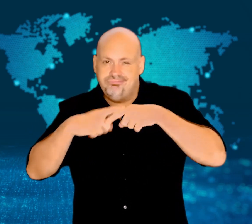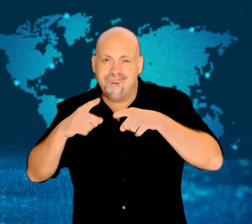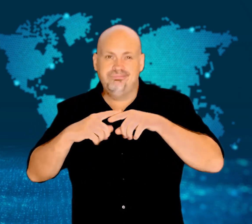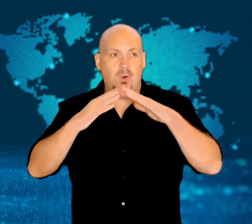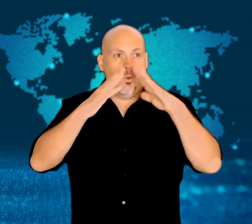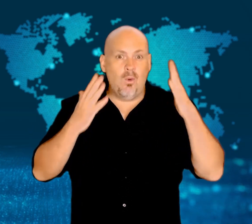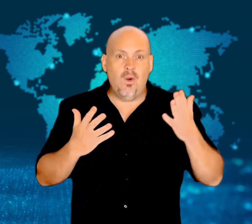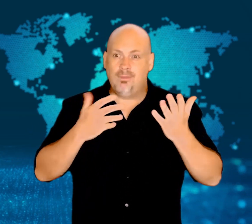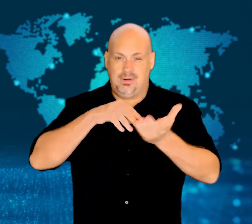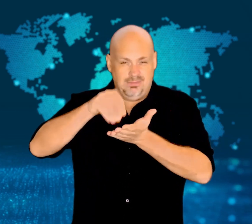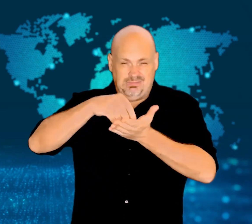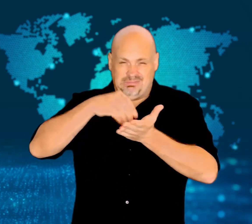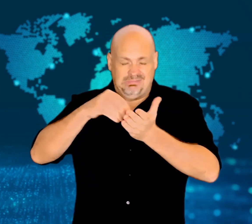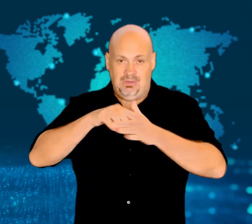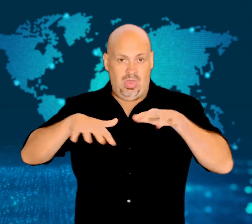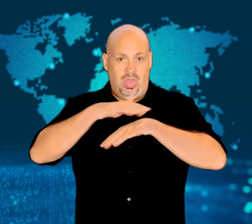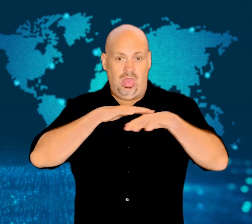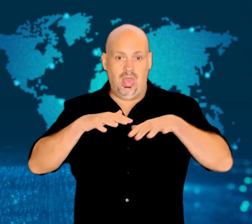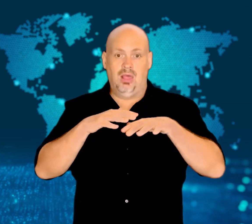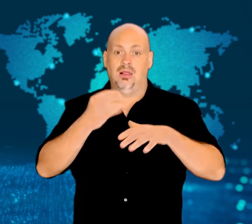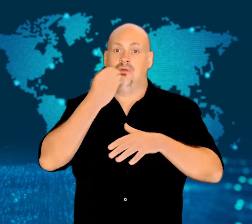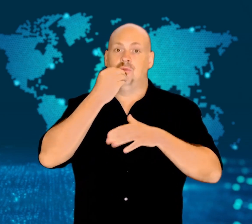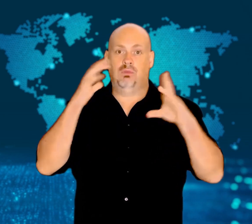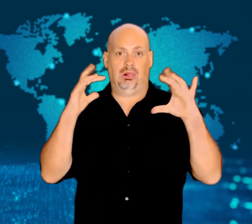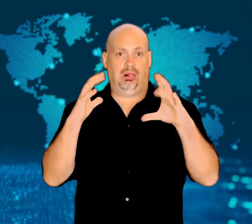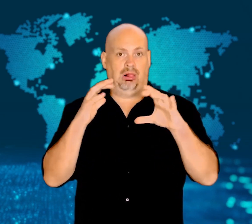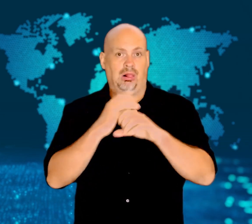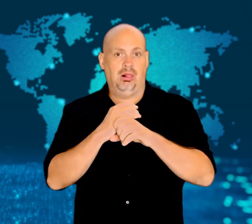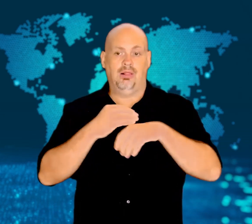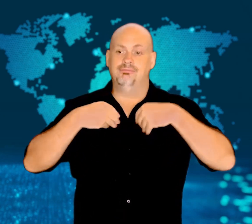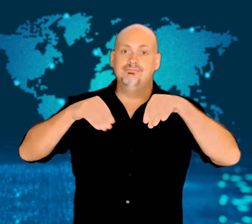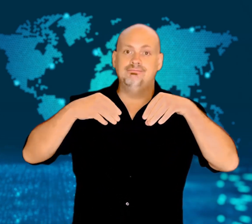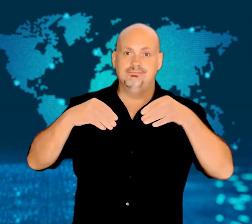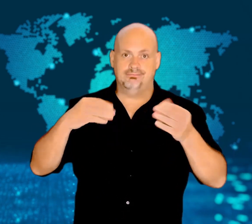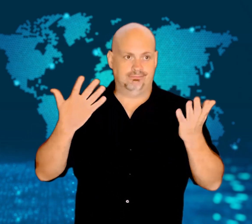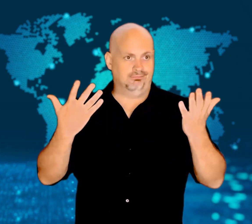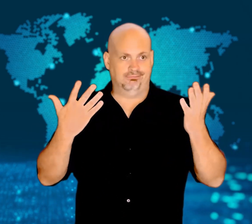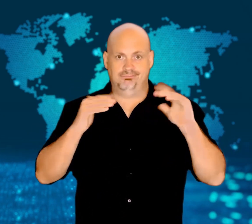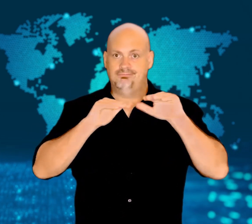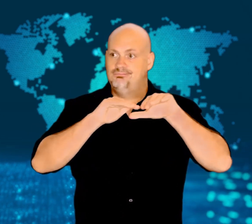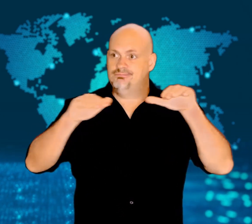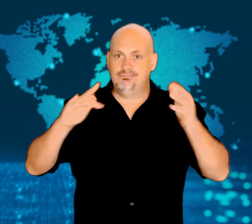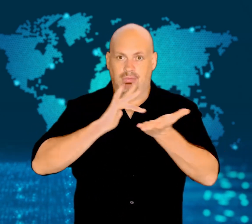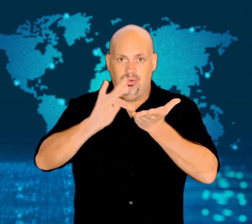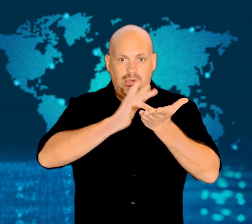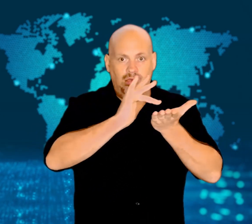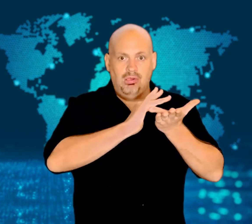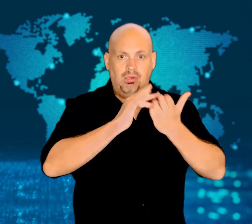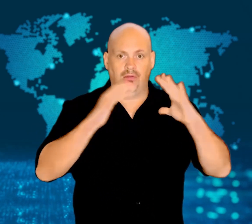and household goods. Local markets have run out of items.